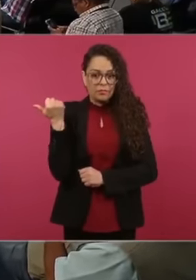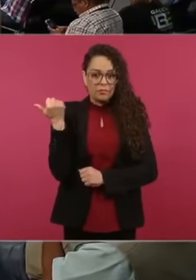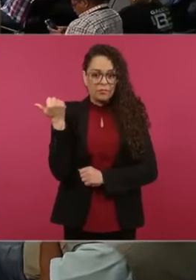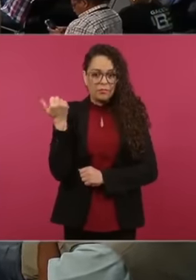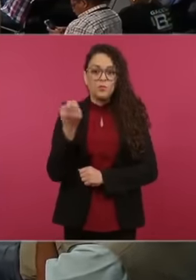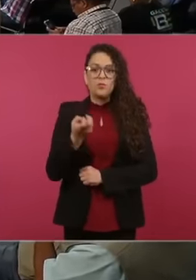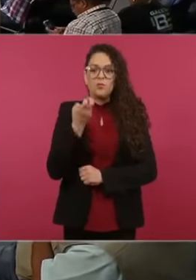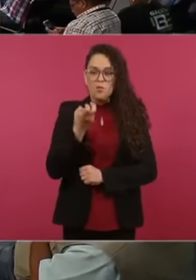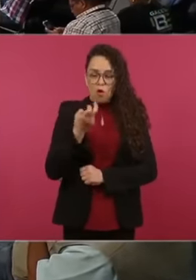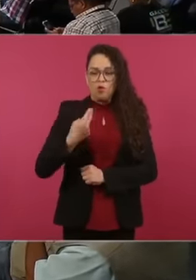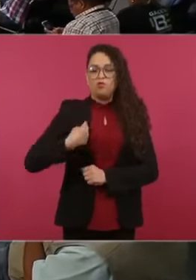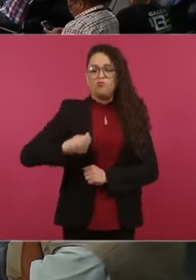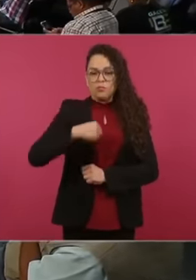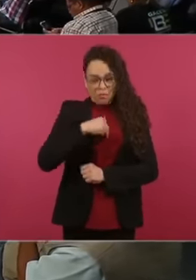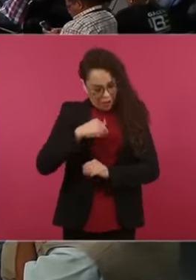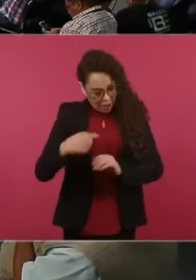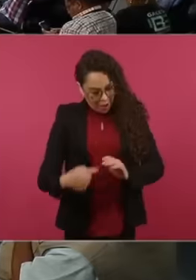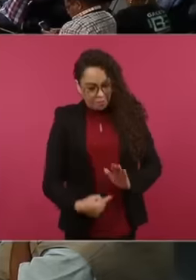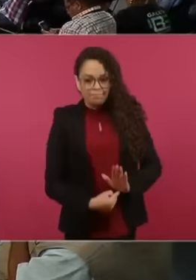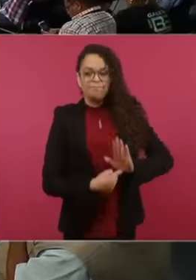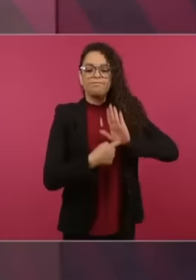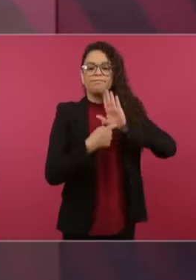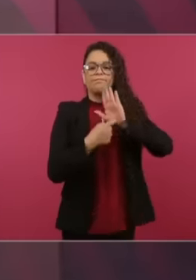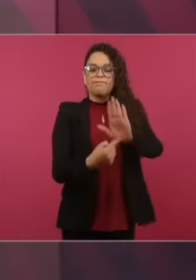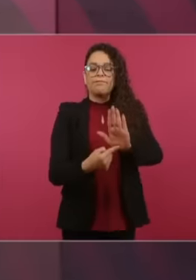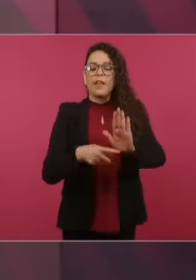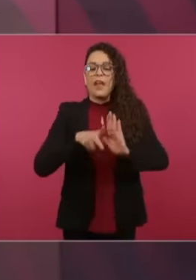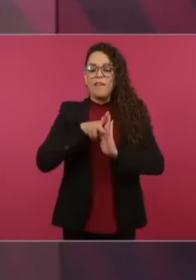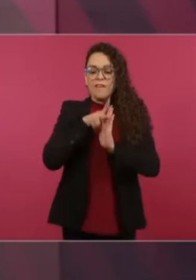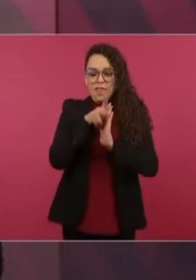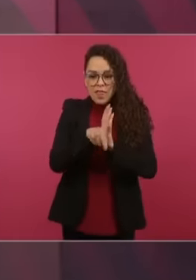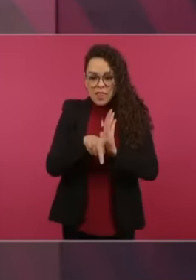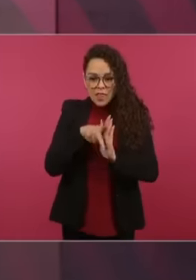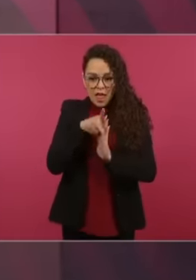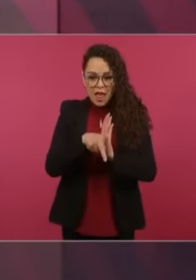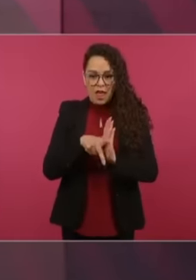video. and I sent it